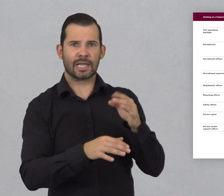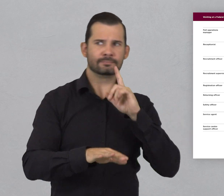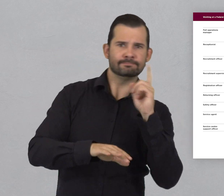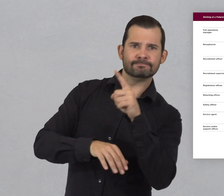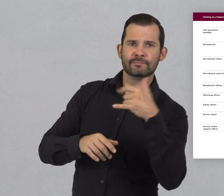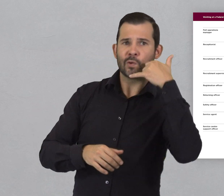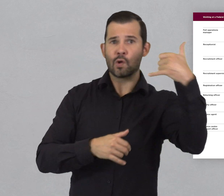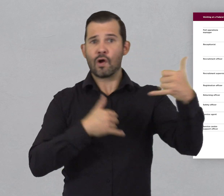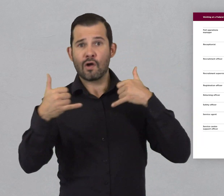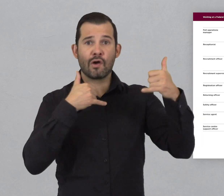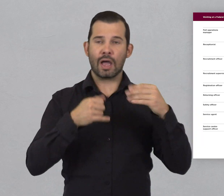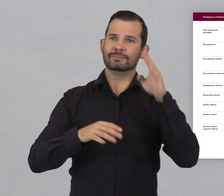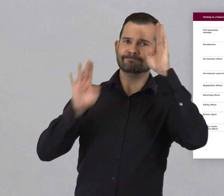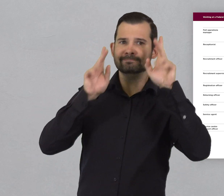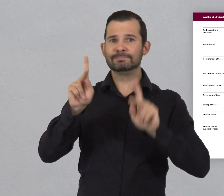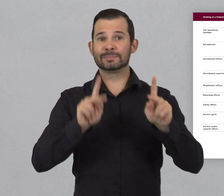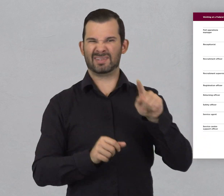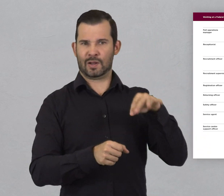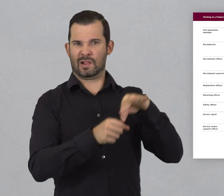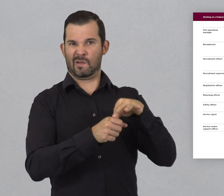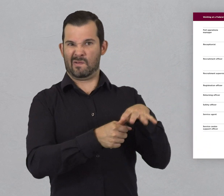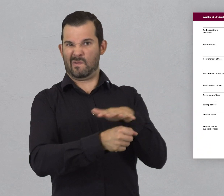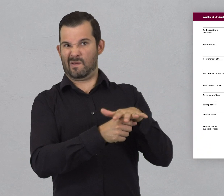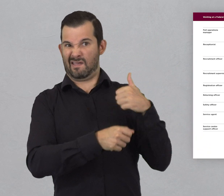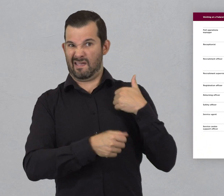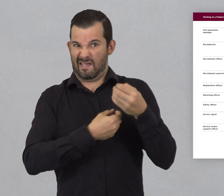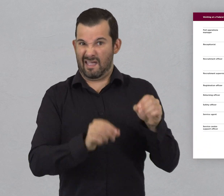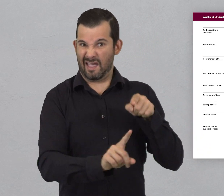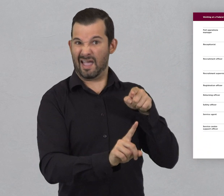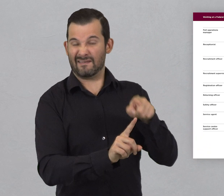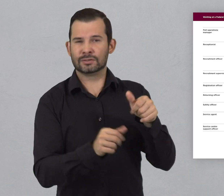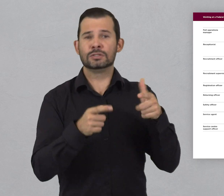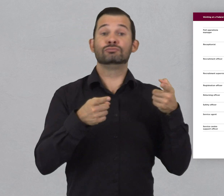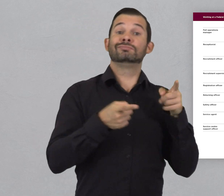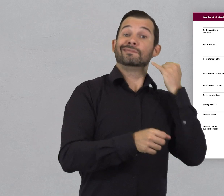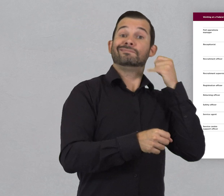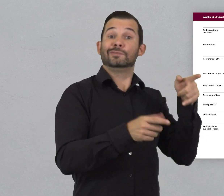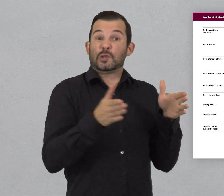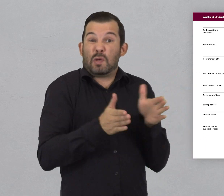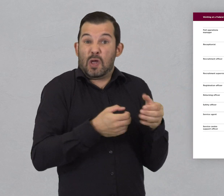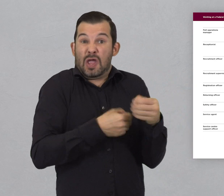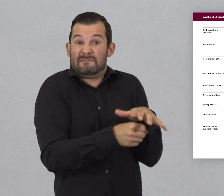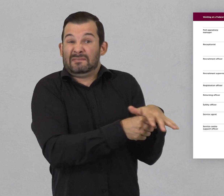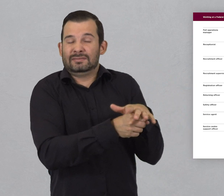telephone calls and greets people at the local Elections Canada office. In smaller offices,